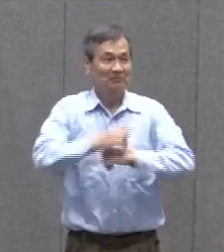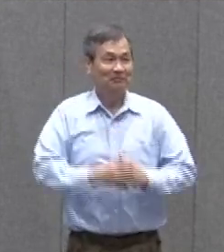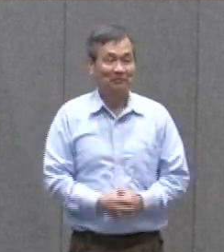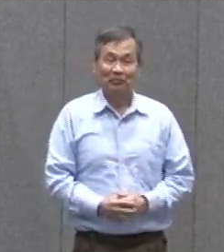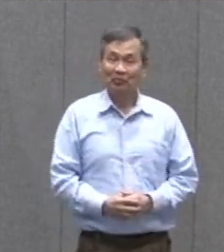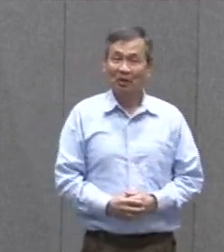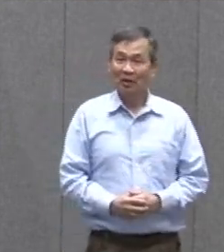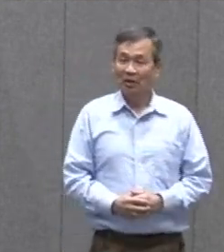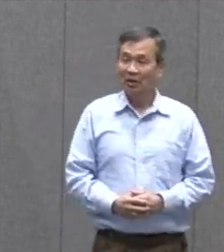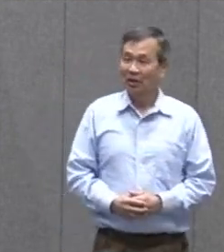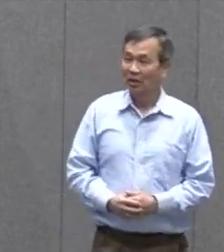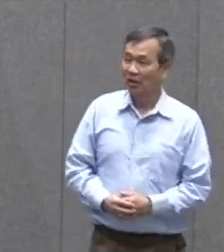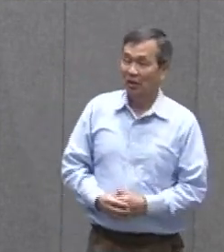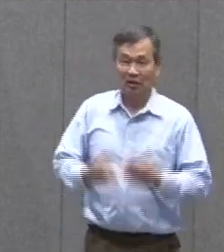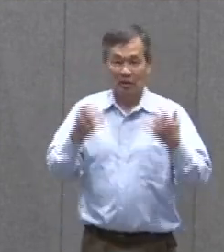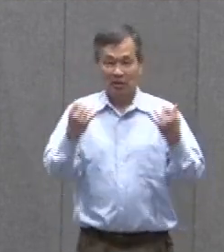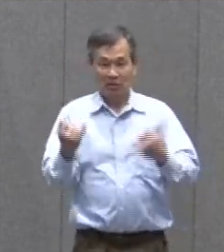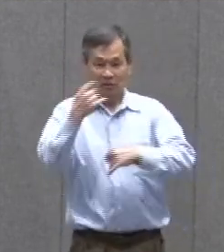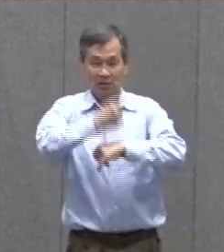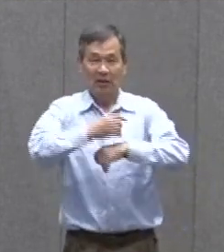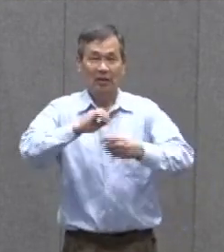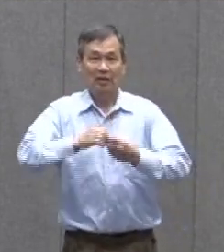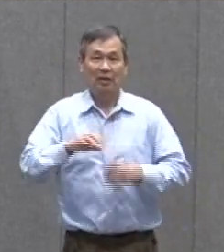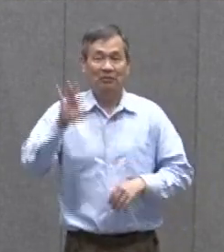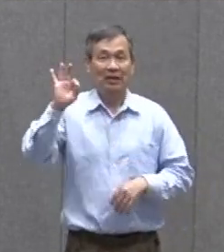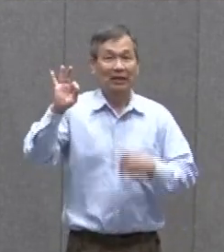Our number today is the number nine. Say it with me, nine.